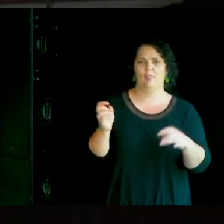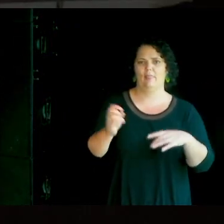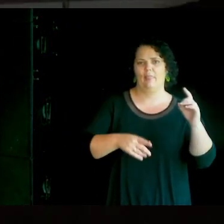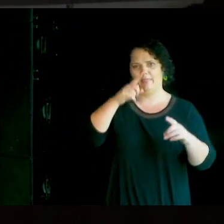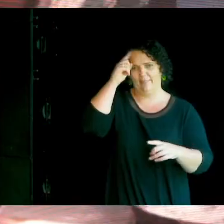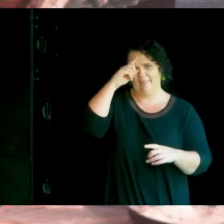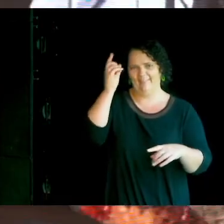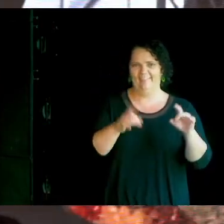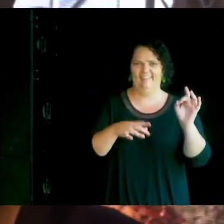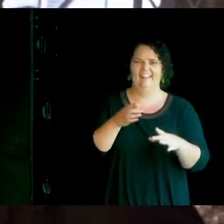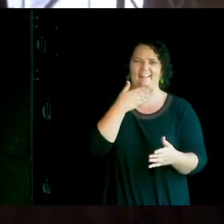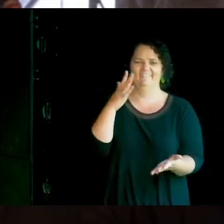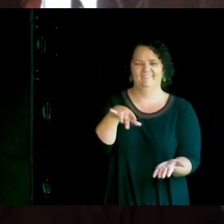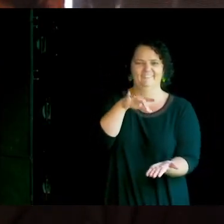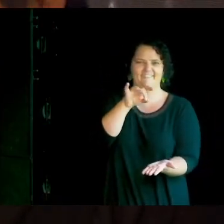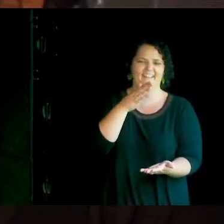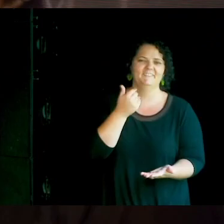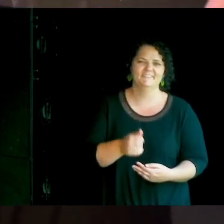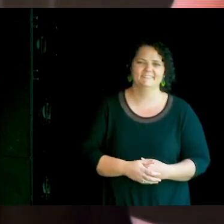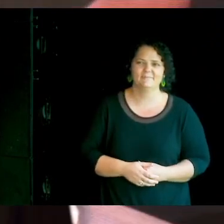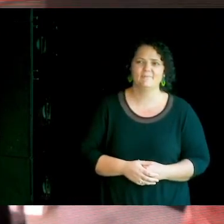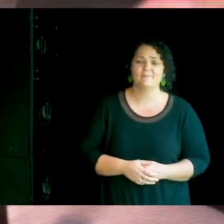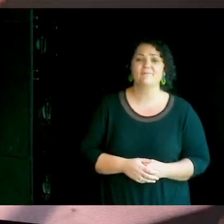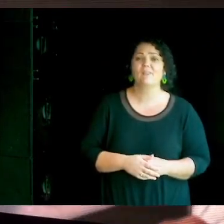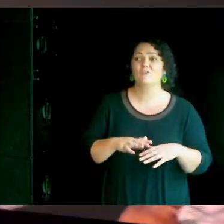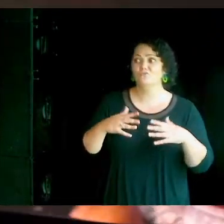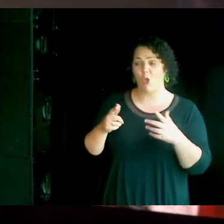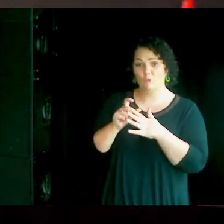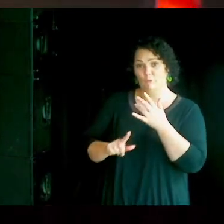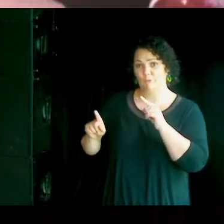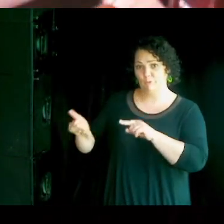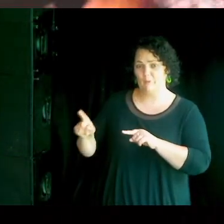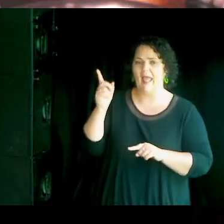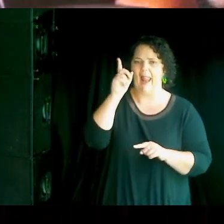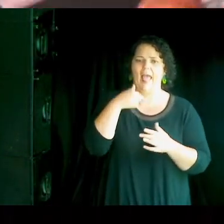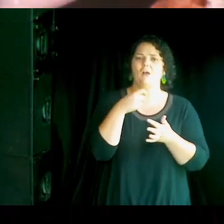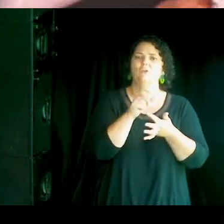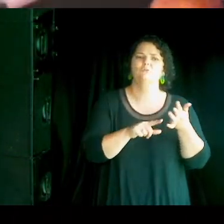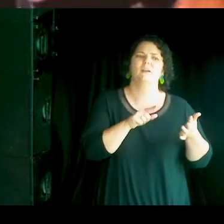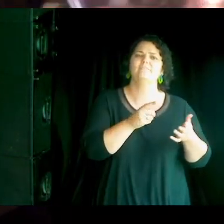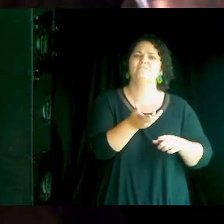so while you do that I'm gonna present you with the fried egg salad so here you go